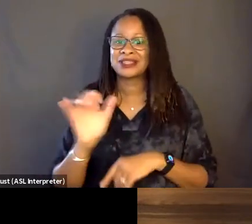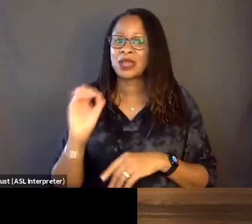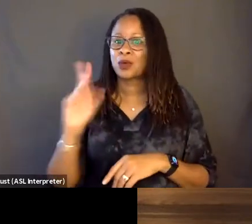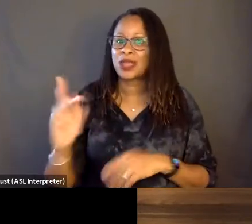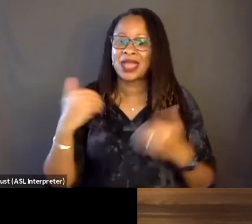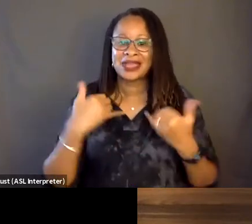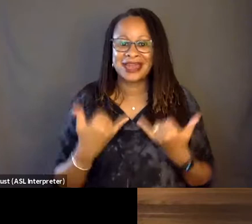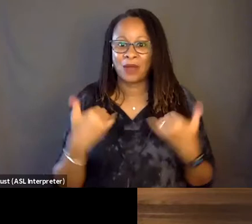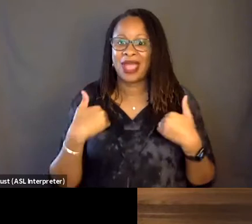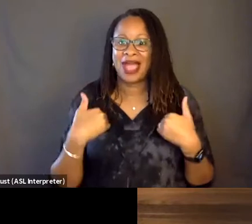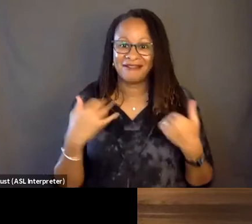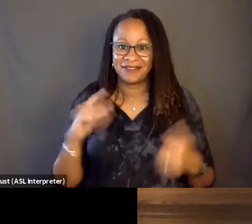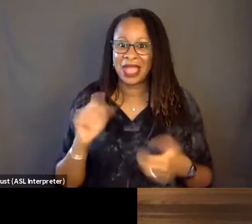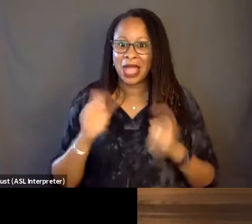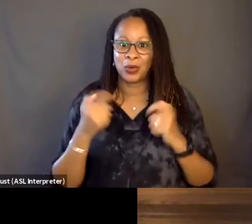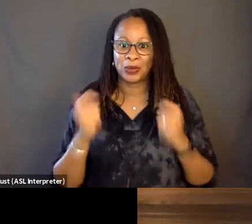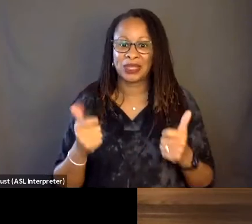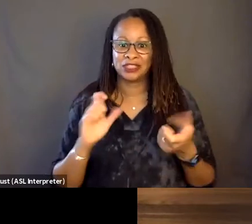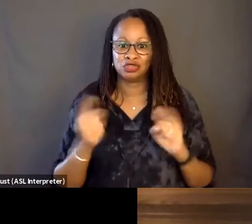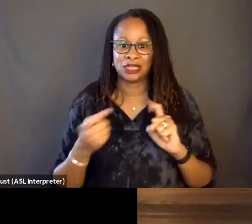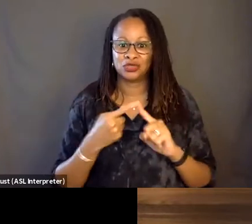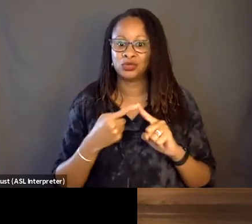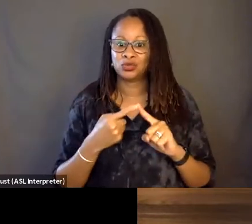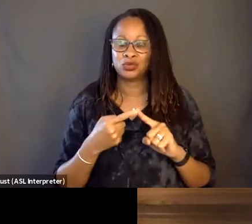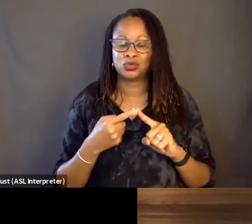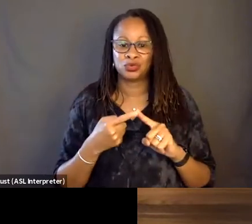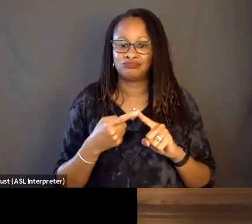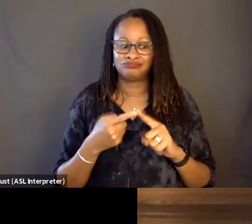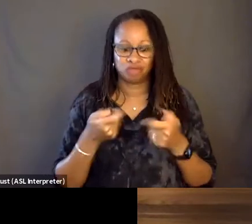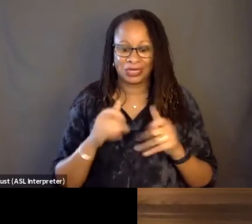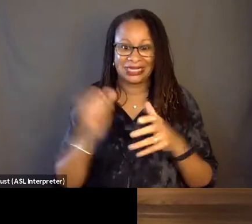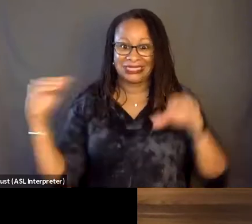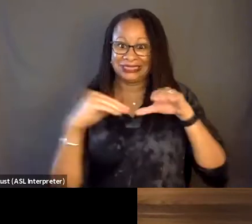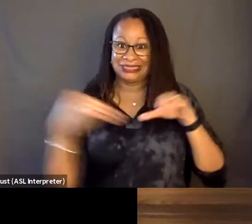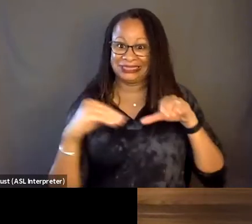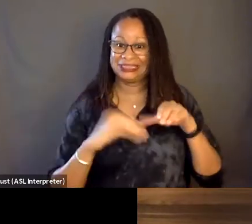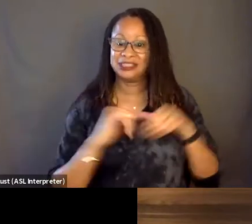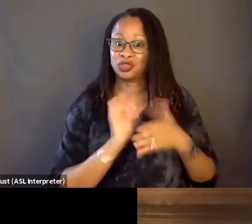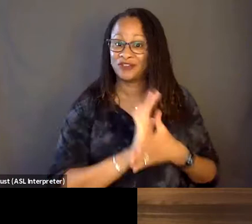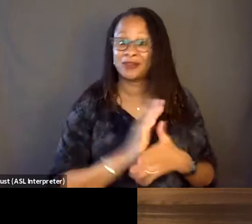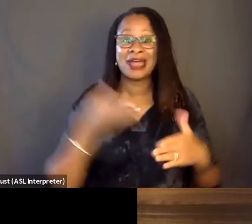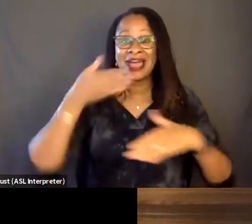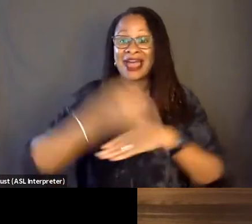And it was like, how do we quickly try to get this in there? And after Sundance, it was, OK.